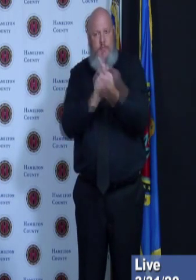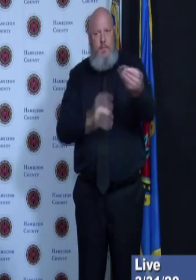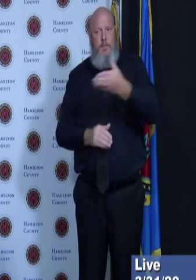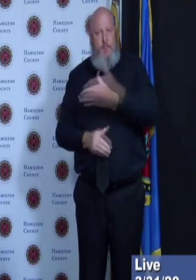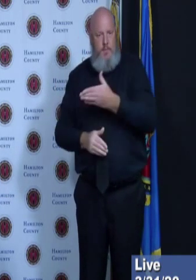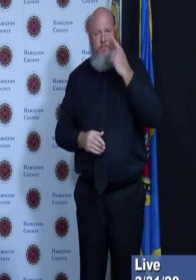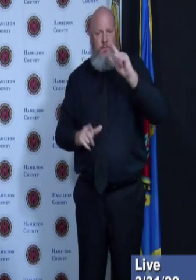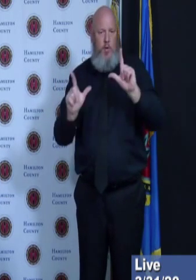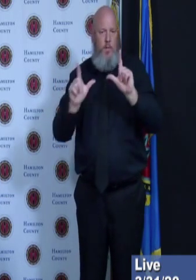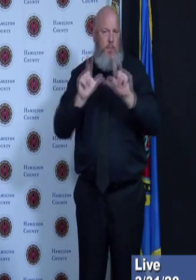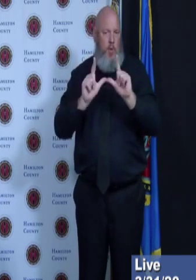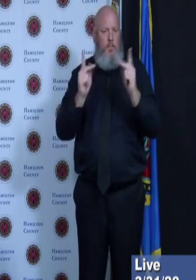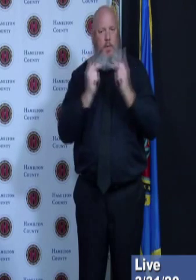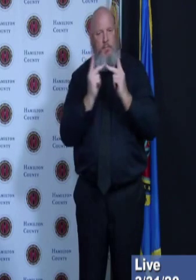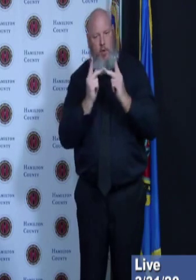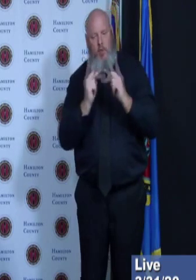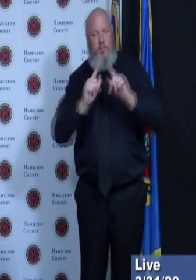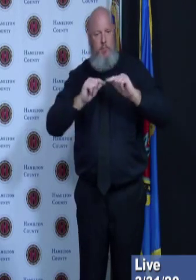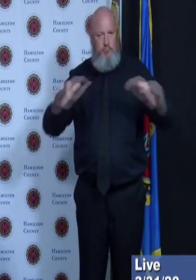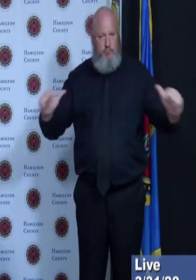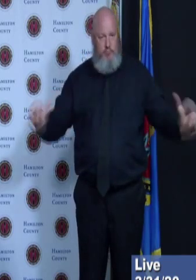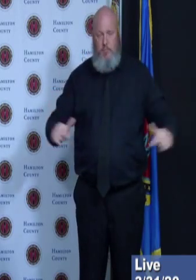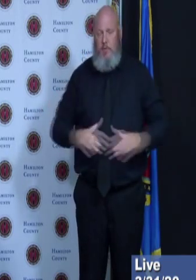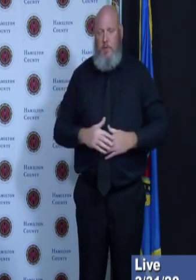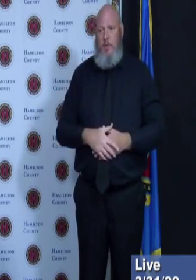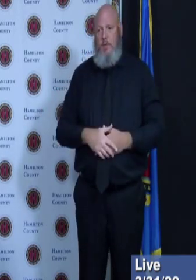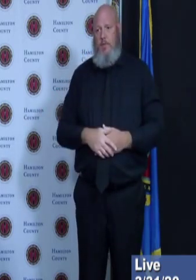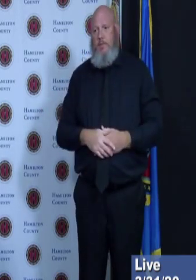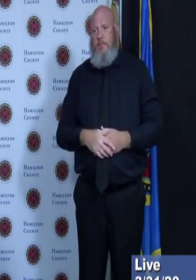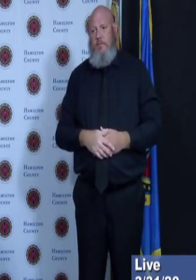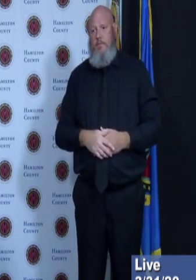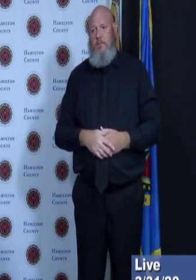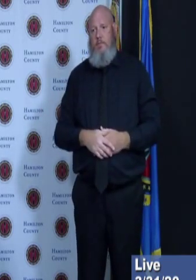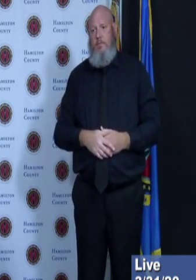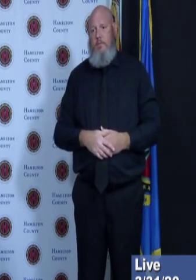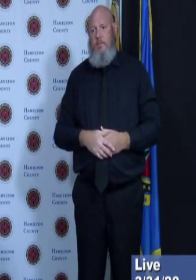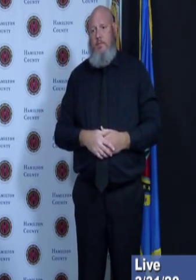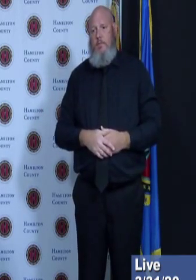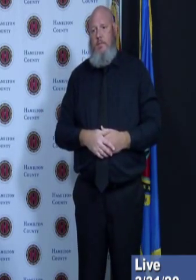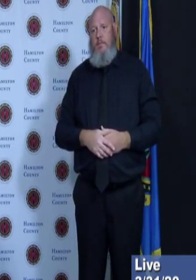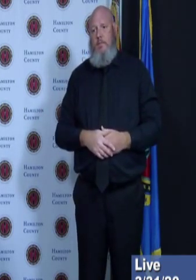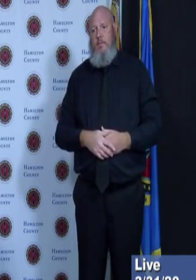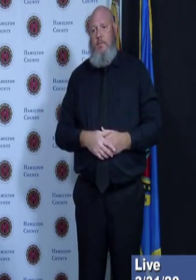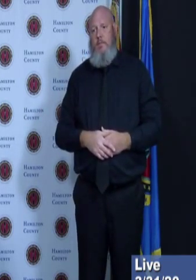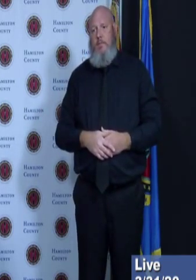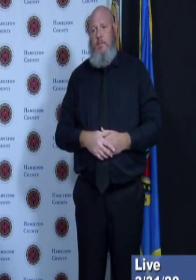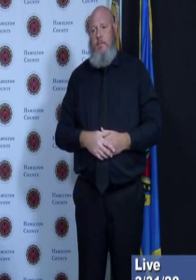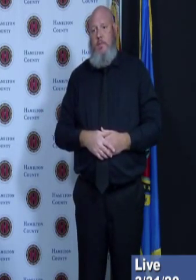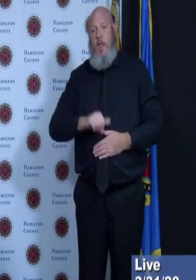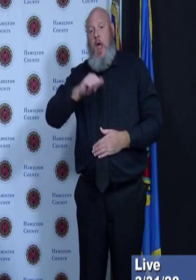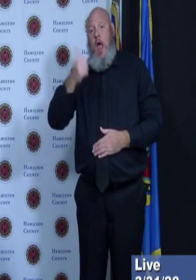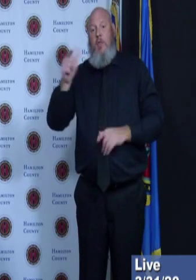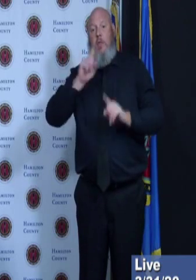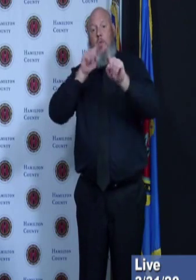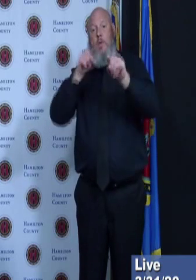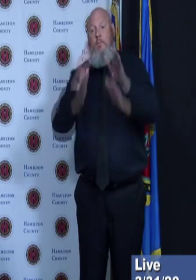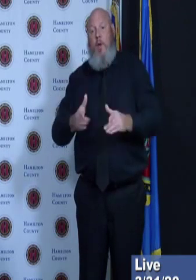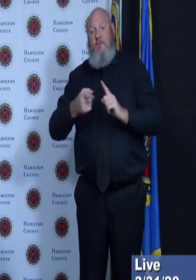you know I think our next question comes from John London with Channel 5